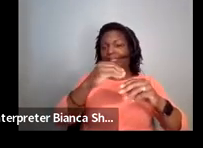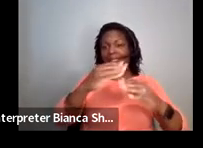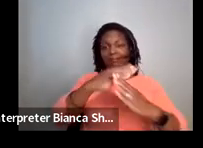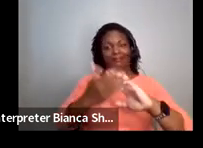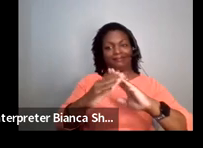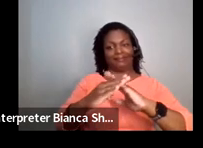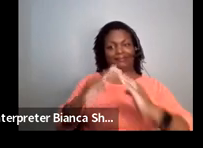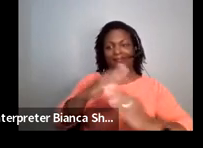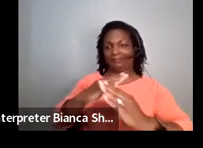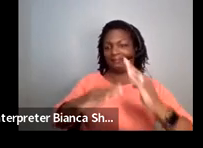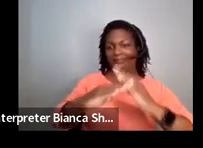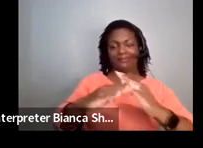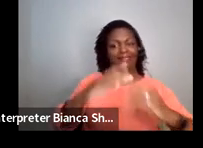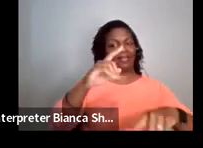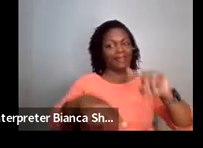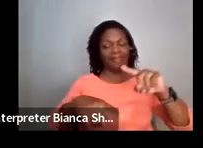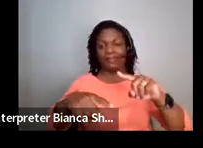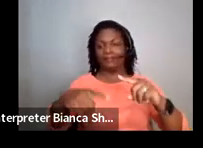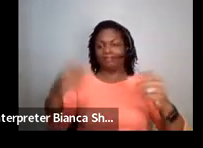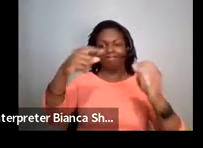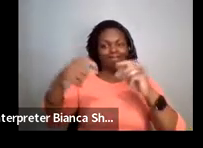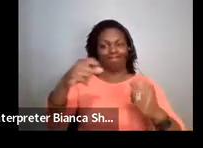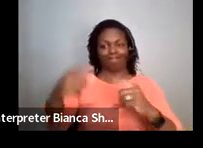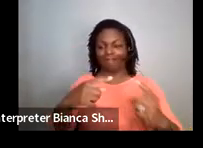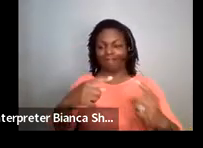What they wanted to do, or what they want, or what they think.